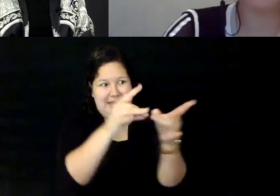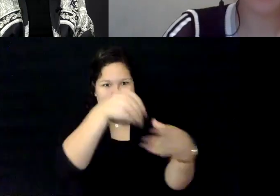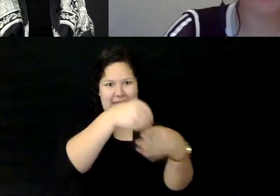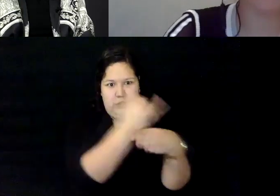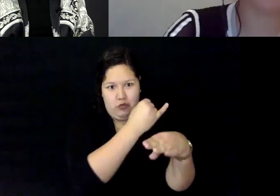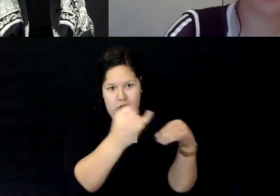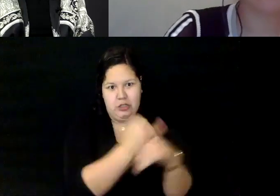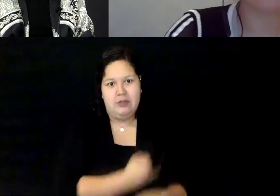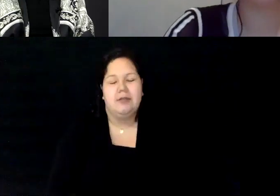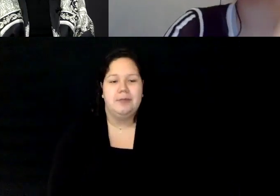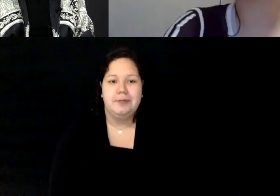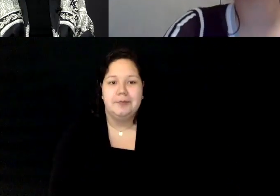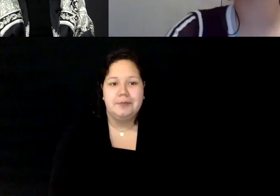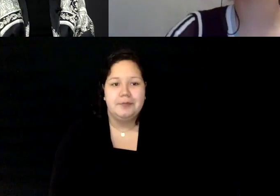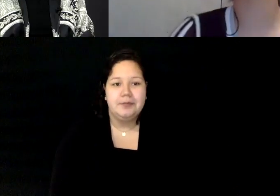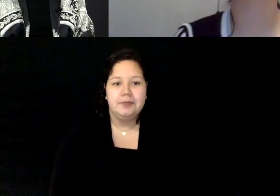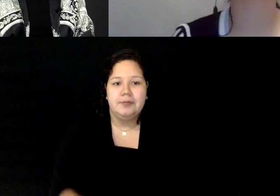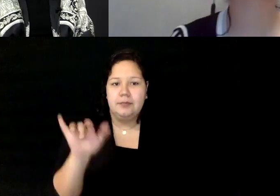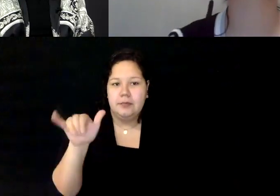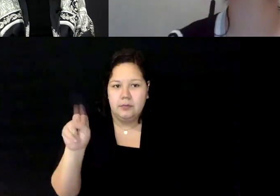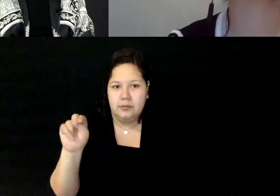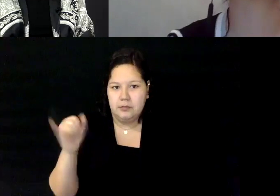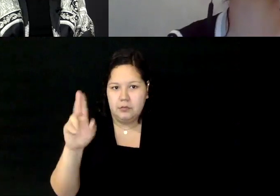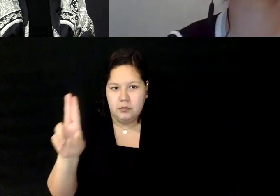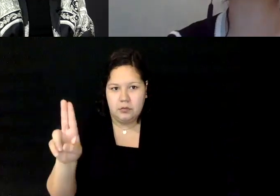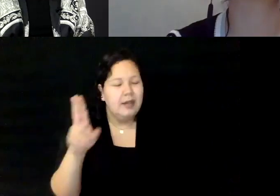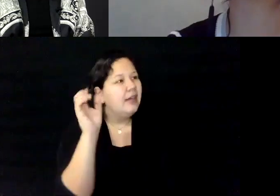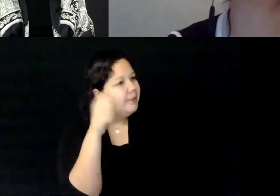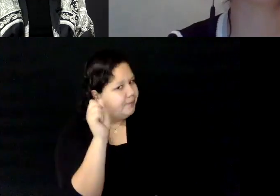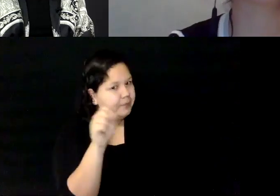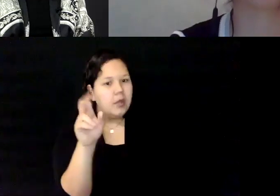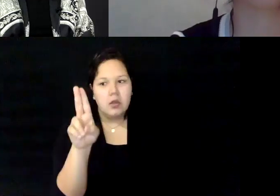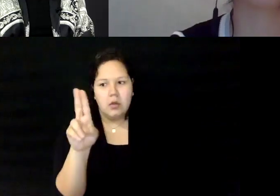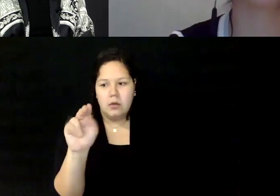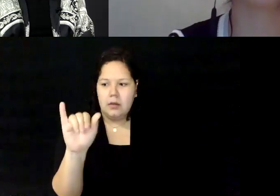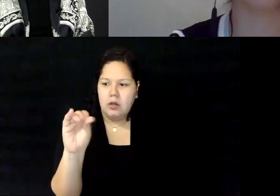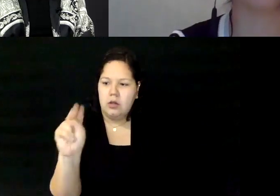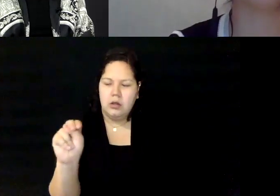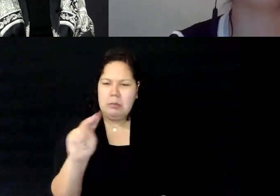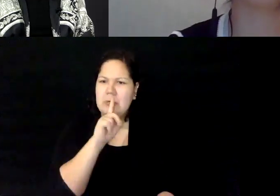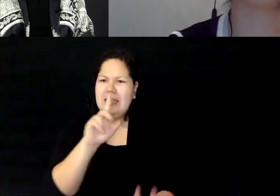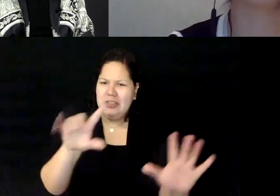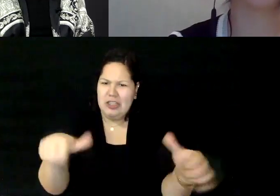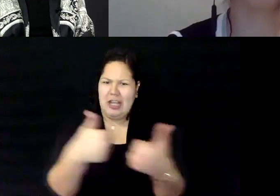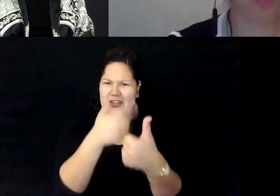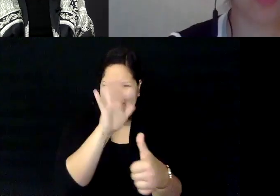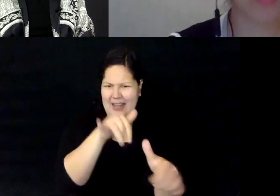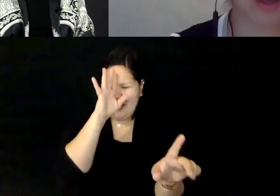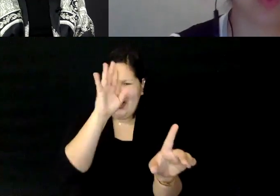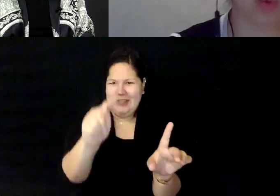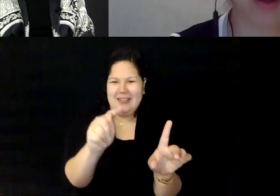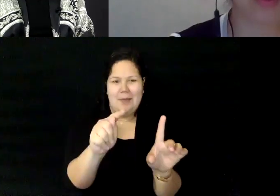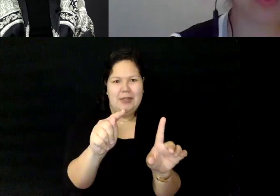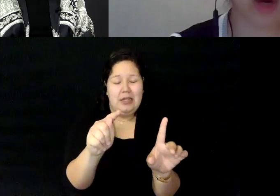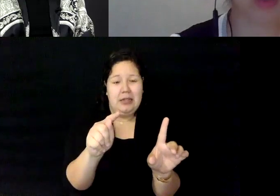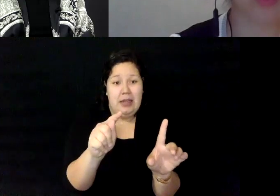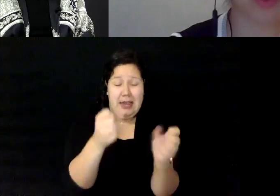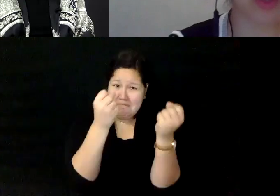Yeah, and, you know, I think UNION challenges the status quo in more ways than one, right? I think